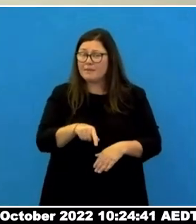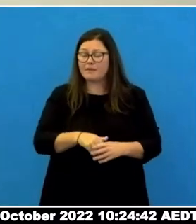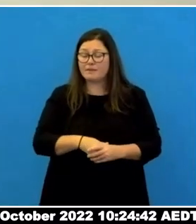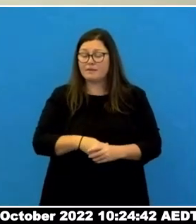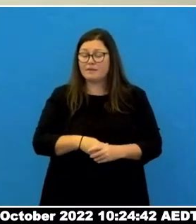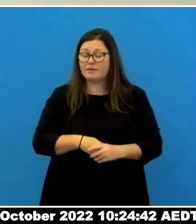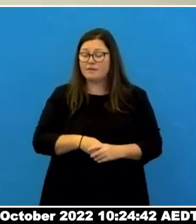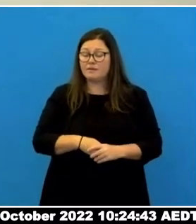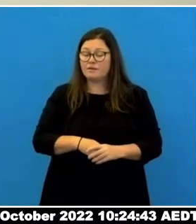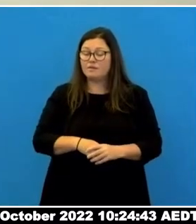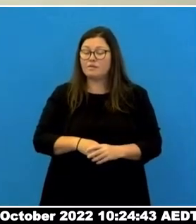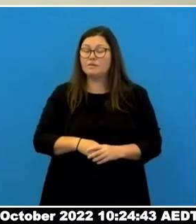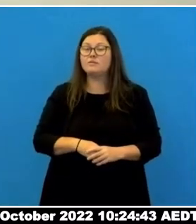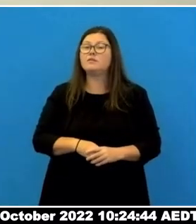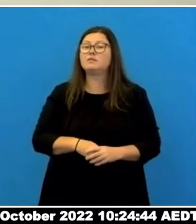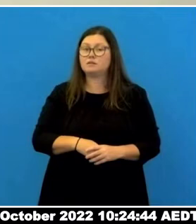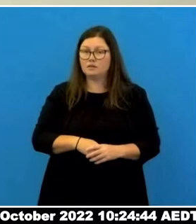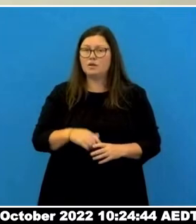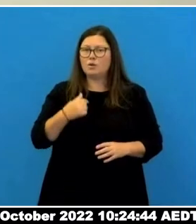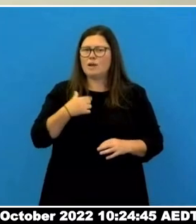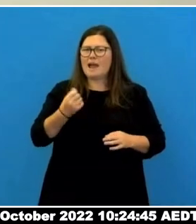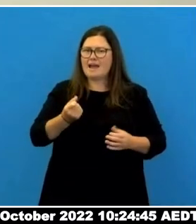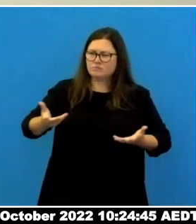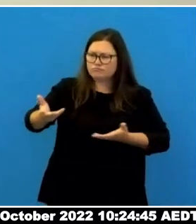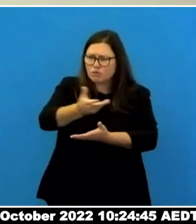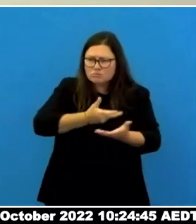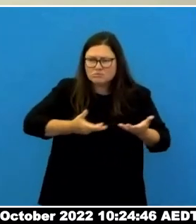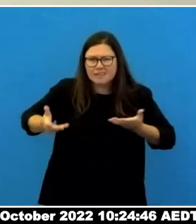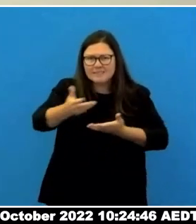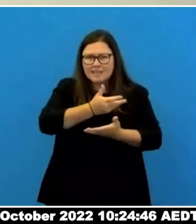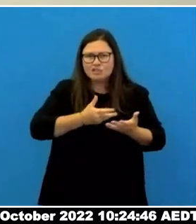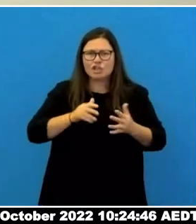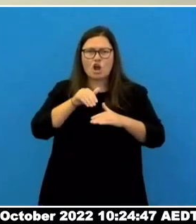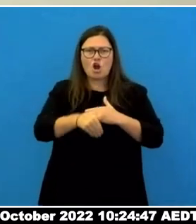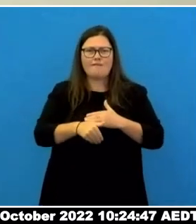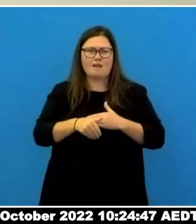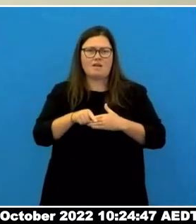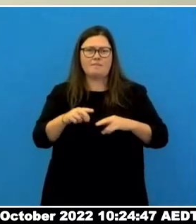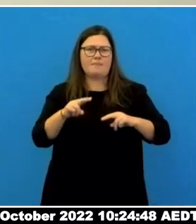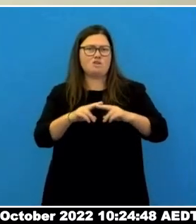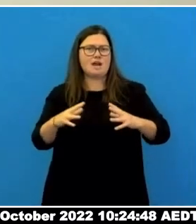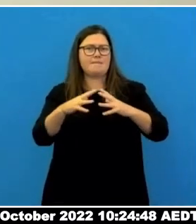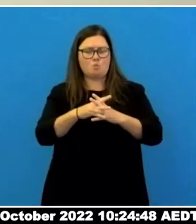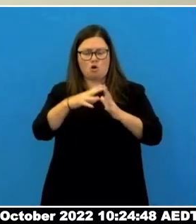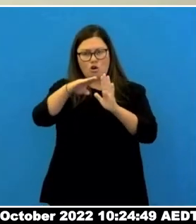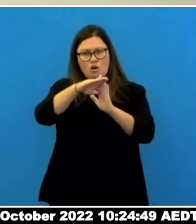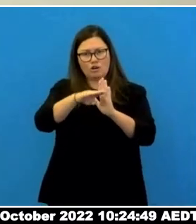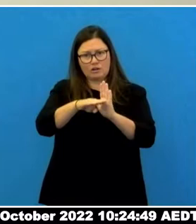we have conducted on the framework or which the one of the top six issues